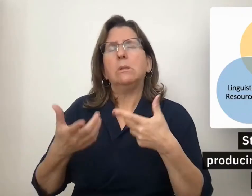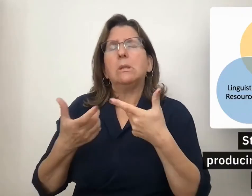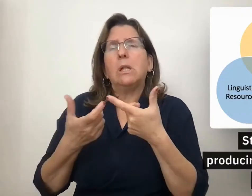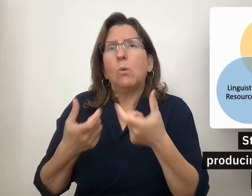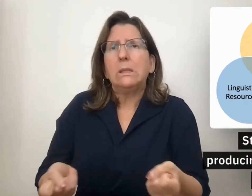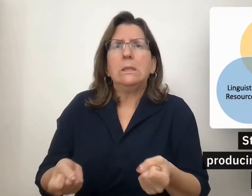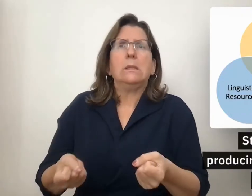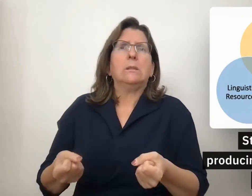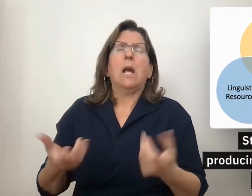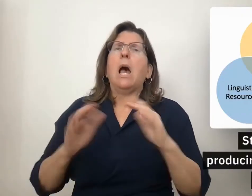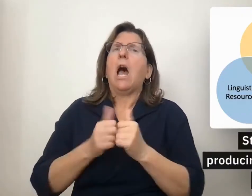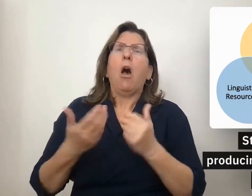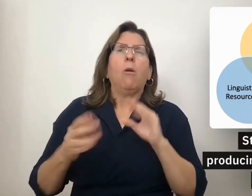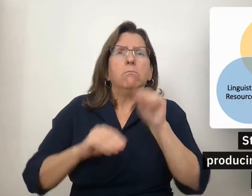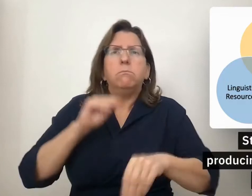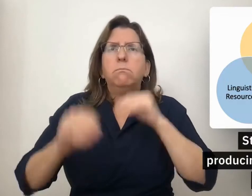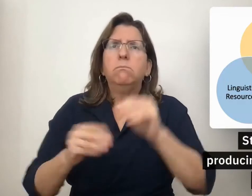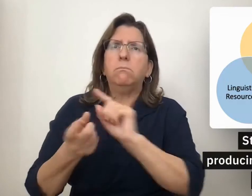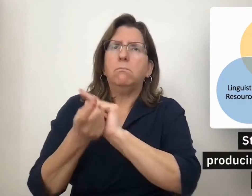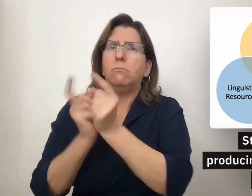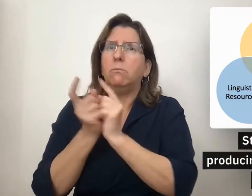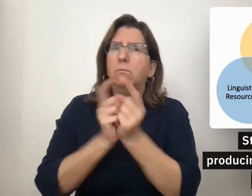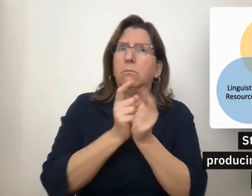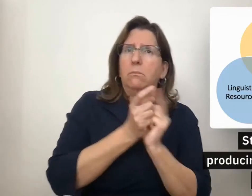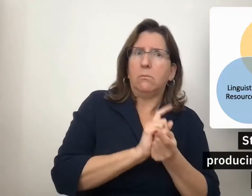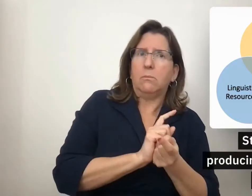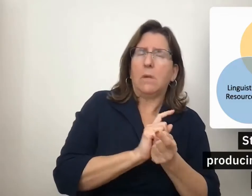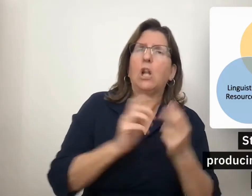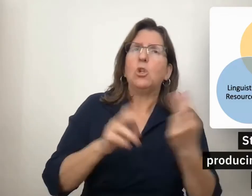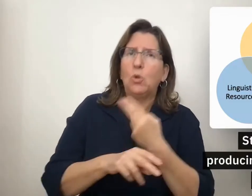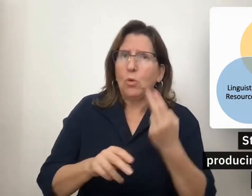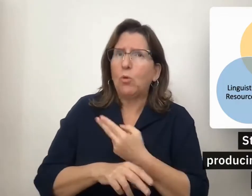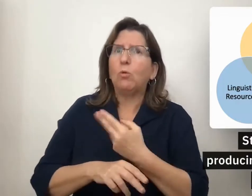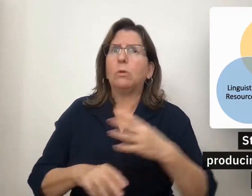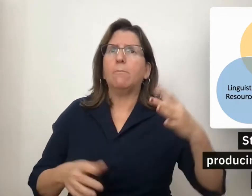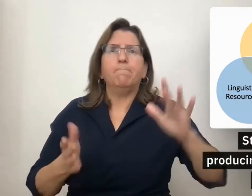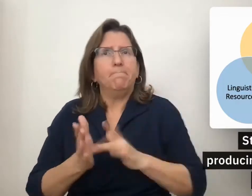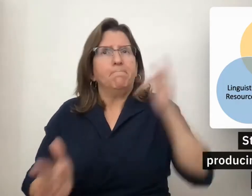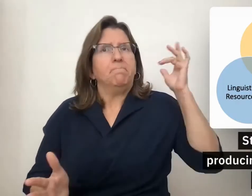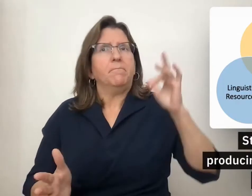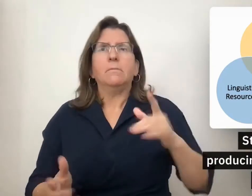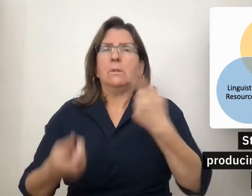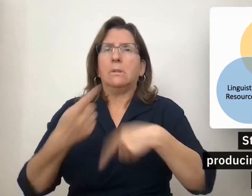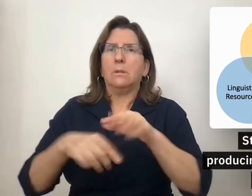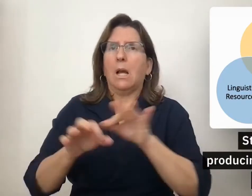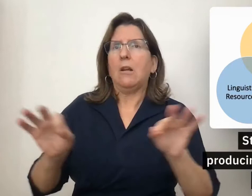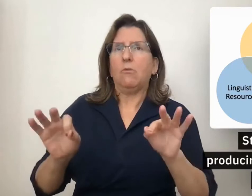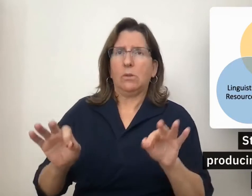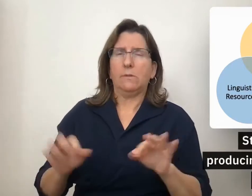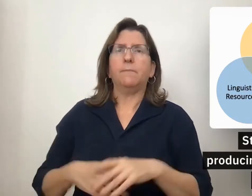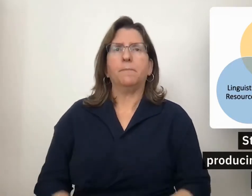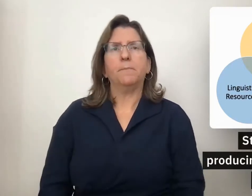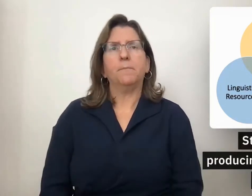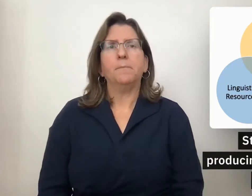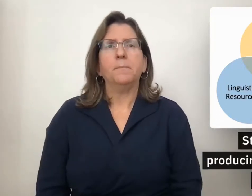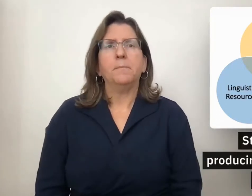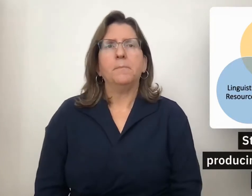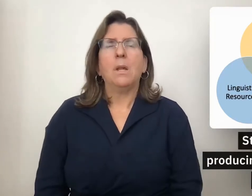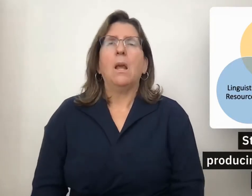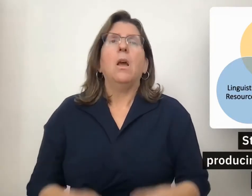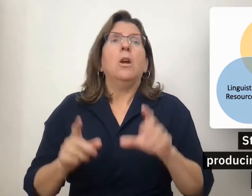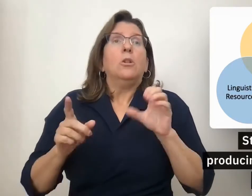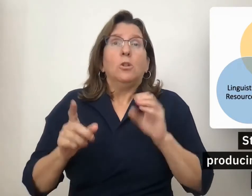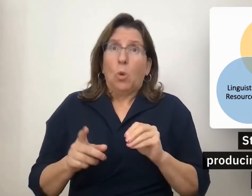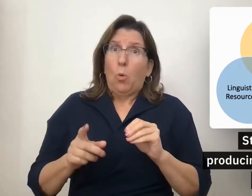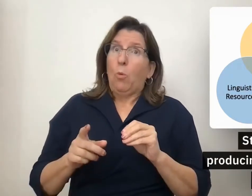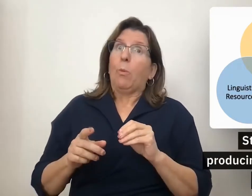How can linguistic research of sign languages support translations and support pedagogy?